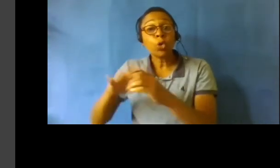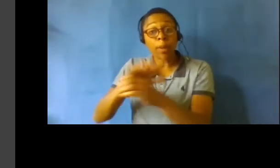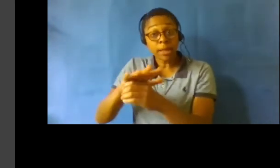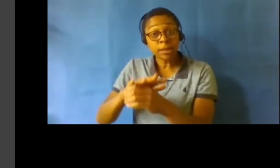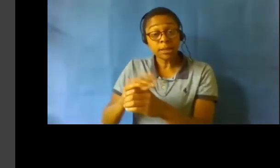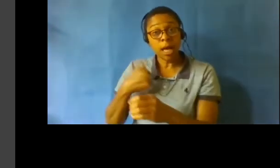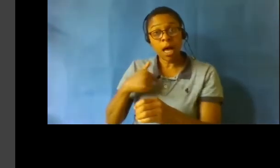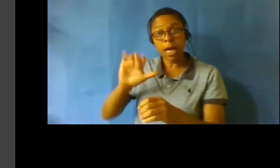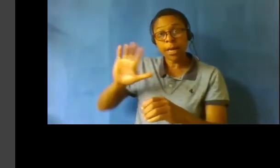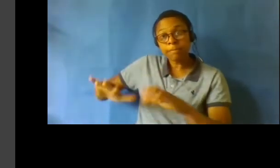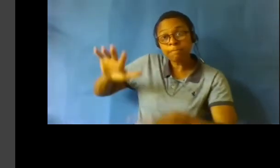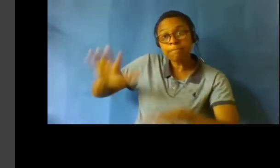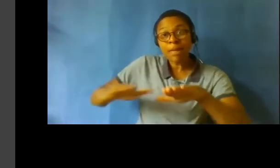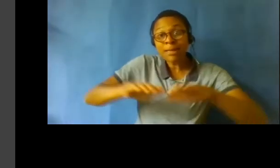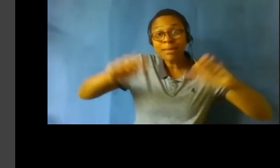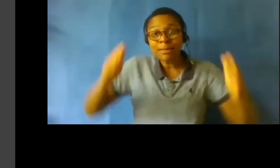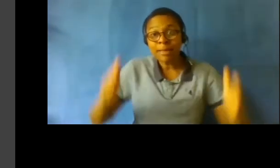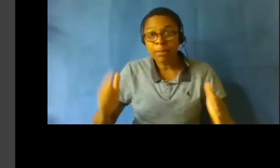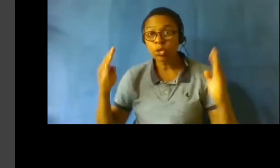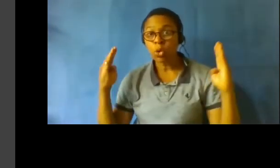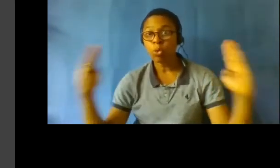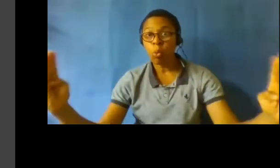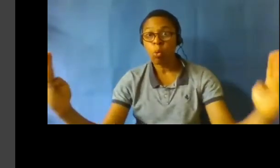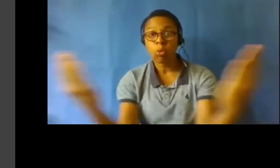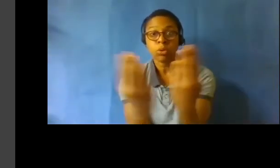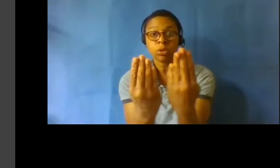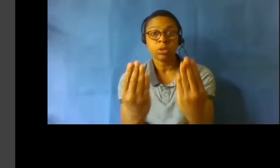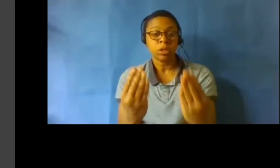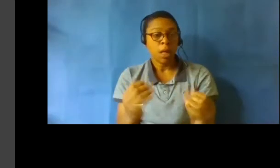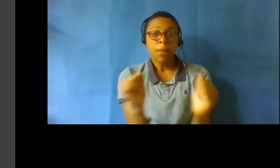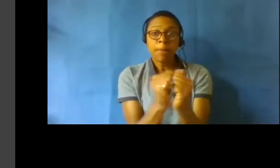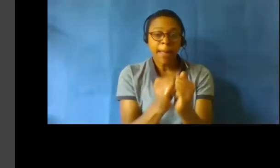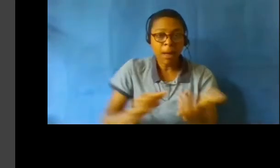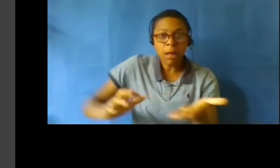they skim over the paper and make me laugh they press against each other and